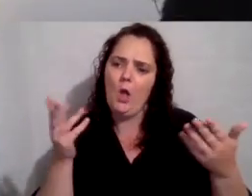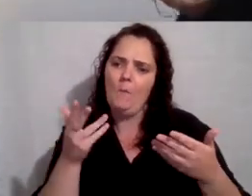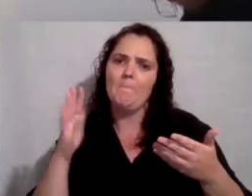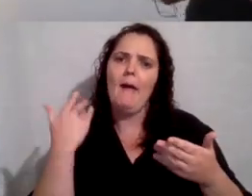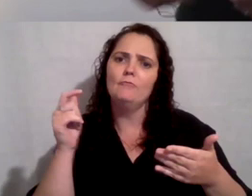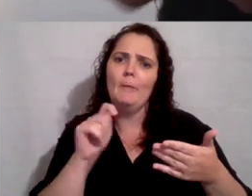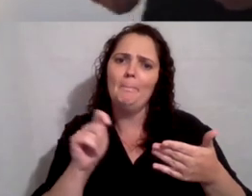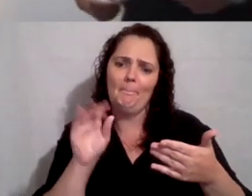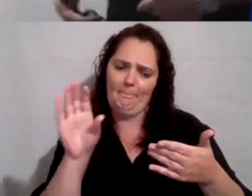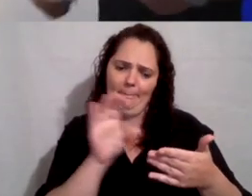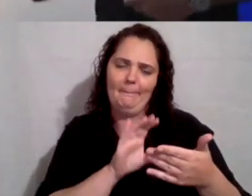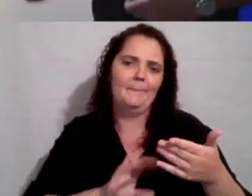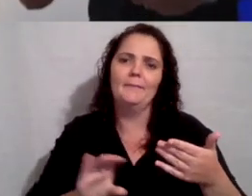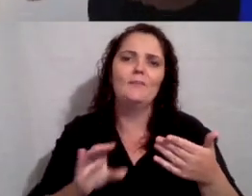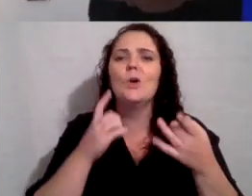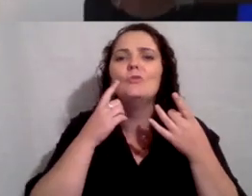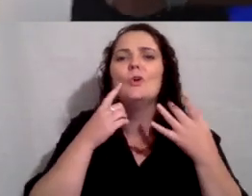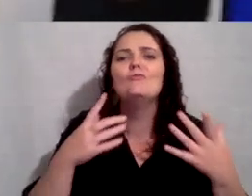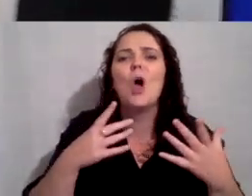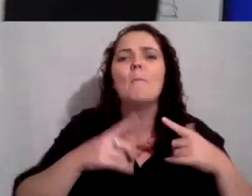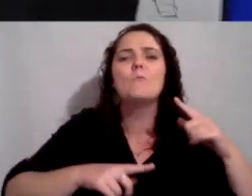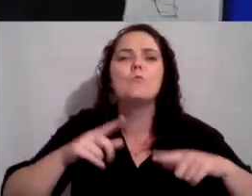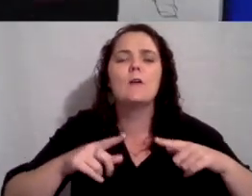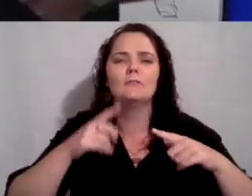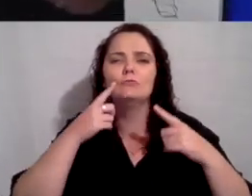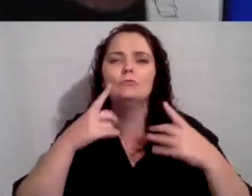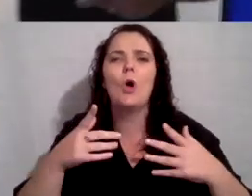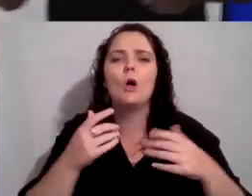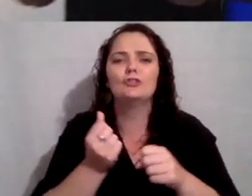it's showing that differentiation of gesture in the body,